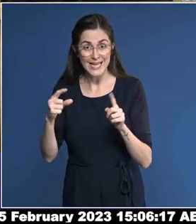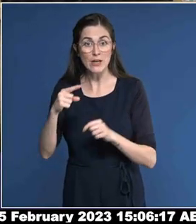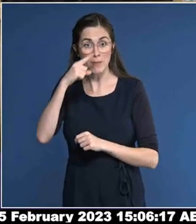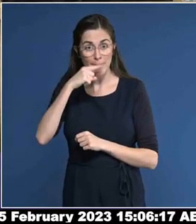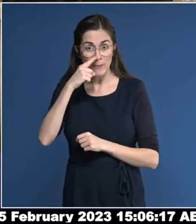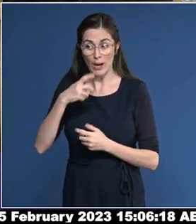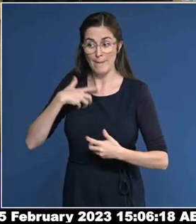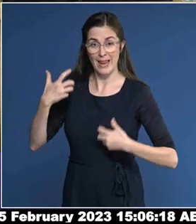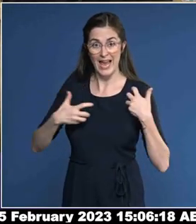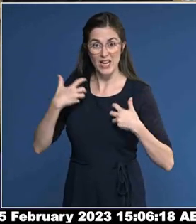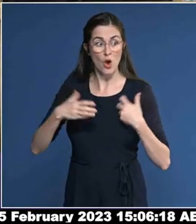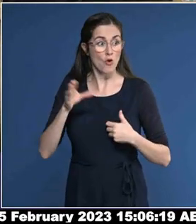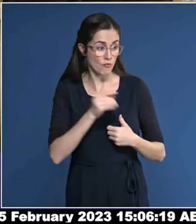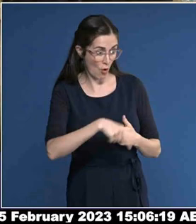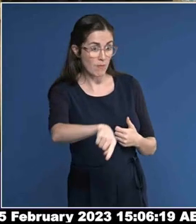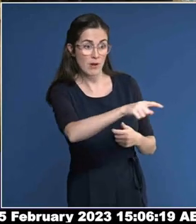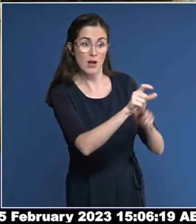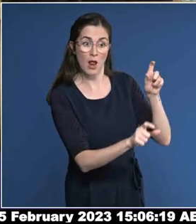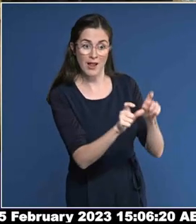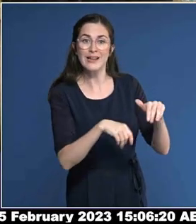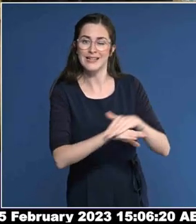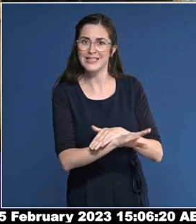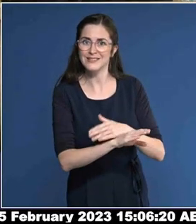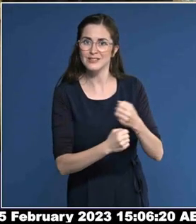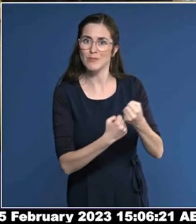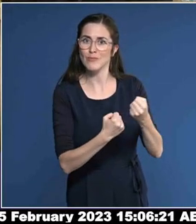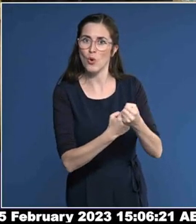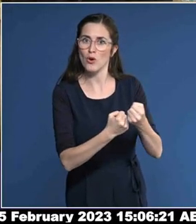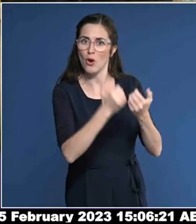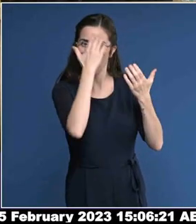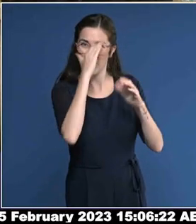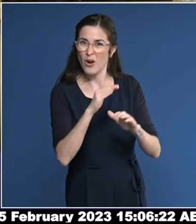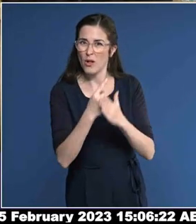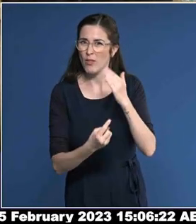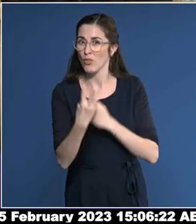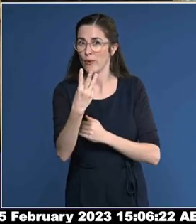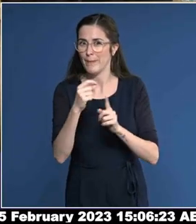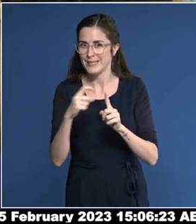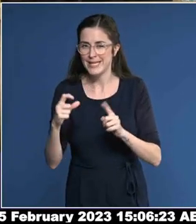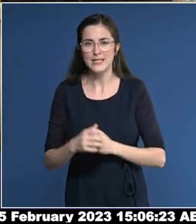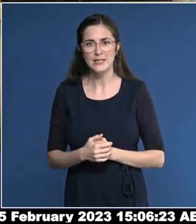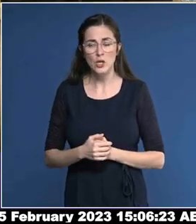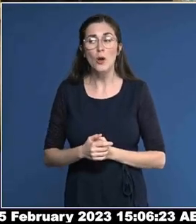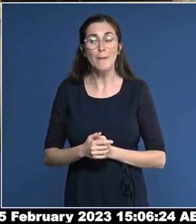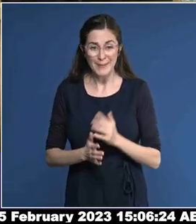So, to me, that speaks to the importance of us continuing to provide opportunities to empower people to speak up within services.